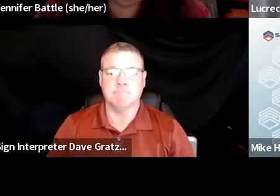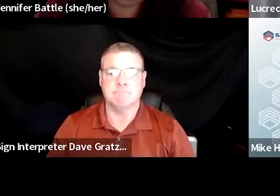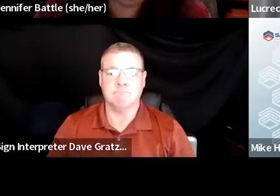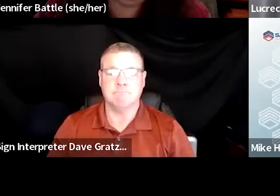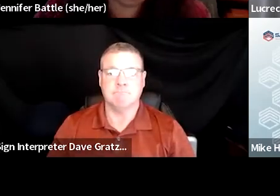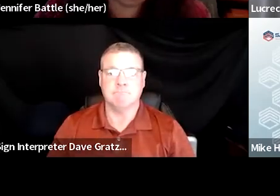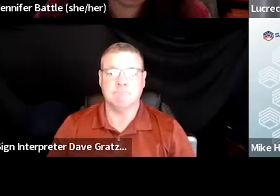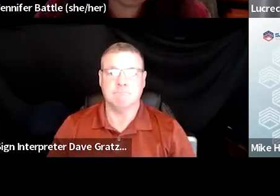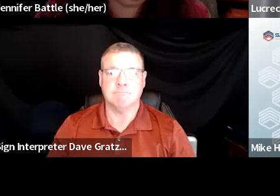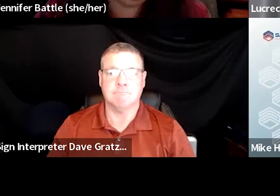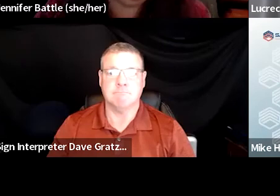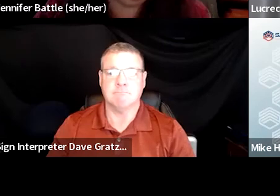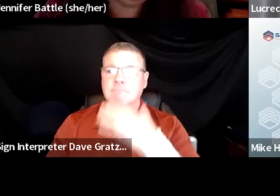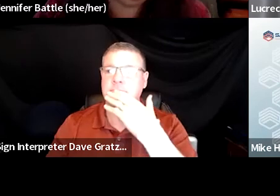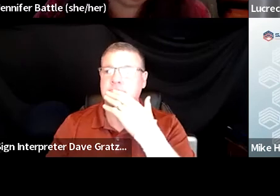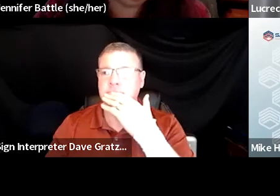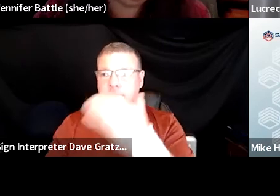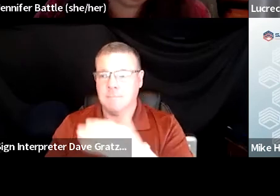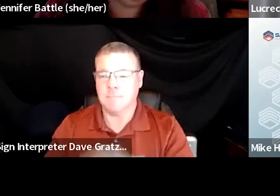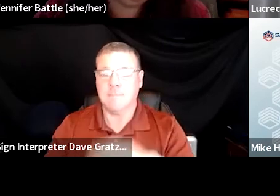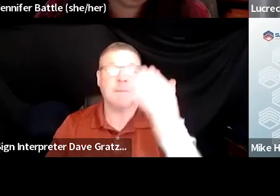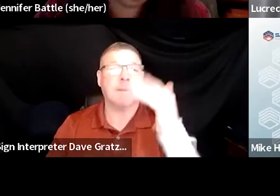Thank you, Dr. Draper. Next question.